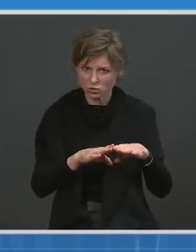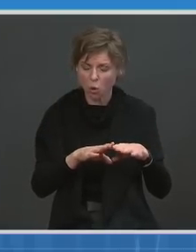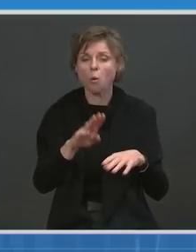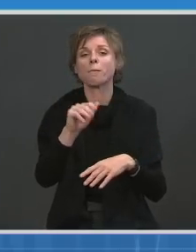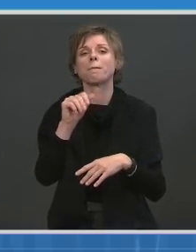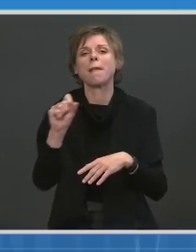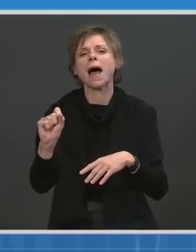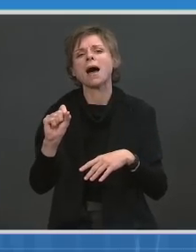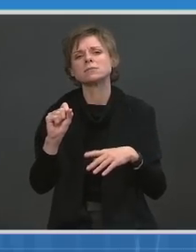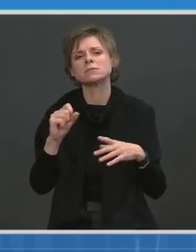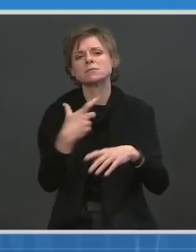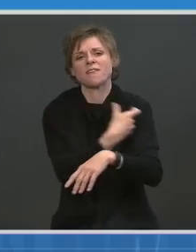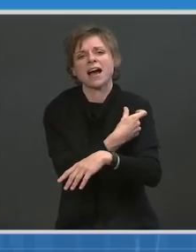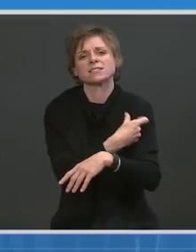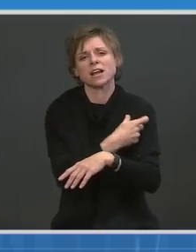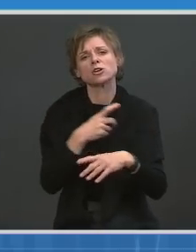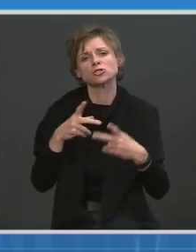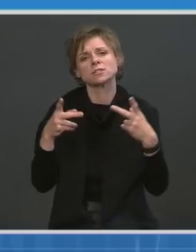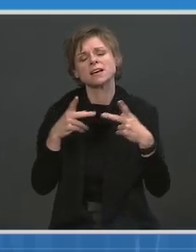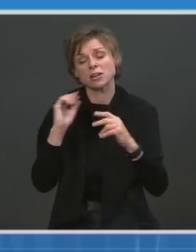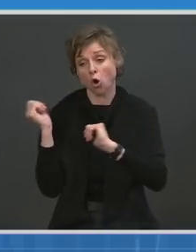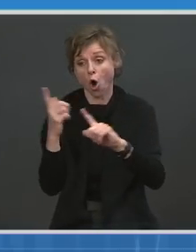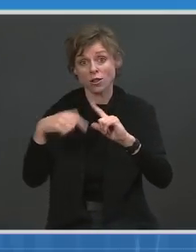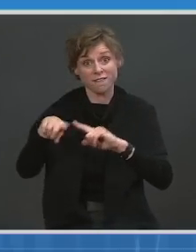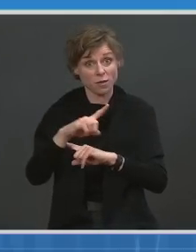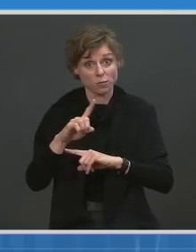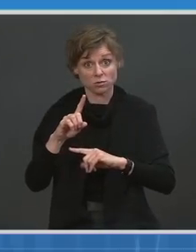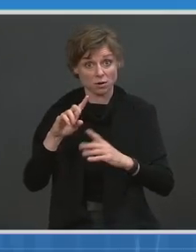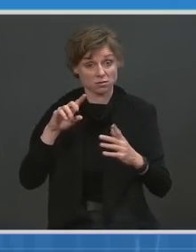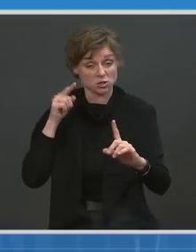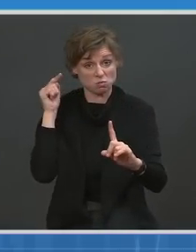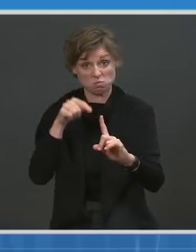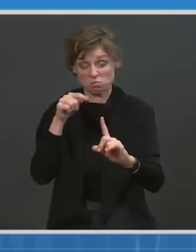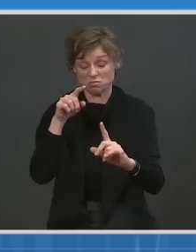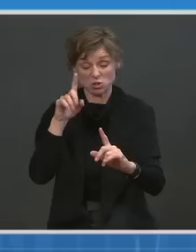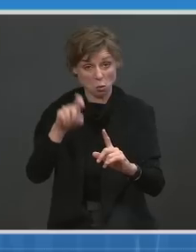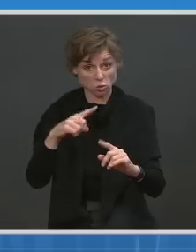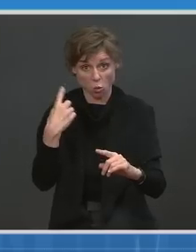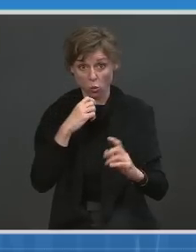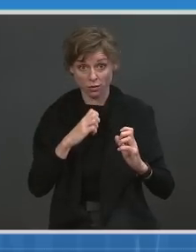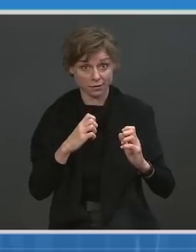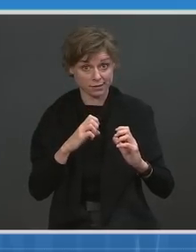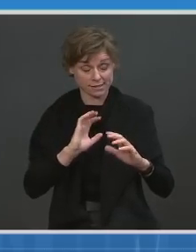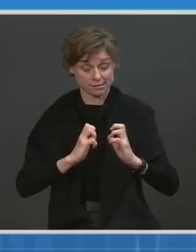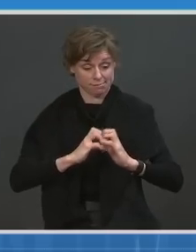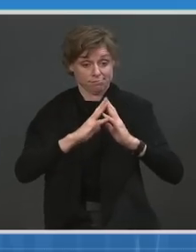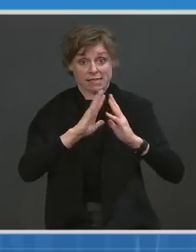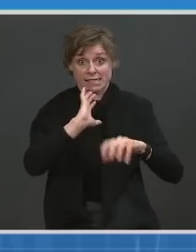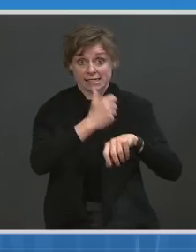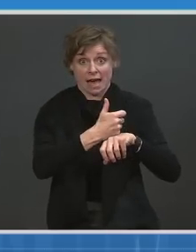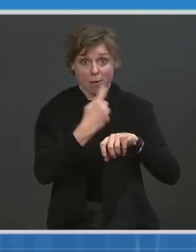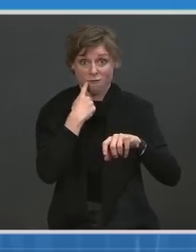intended to stand up for only a couple of weeks at a time? Thanks. Mr. Zients: You know, I don't know the specifics